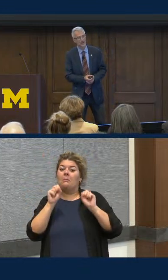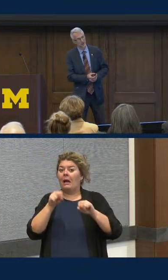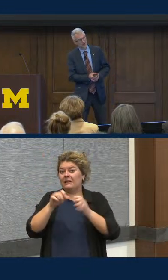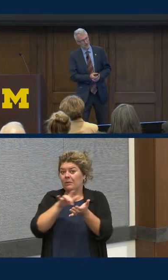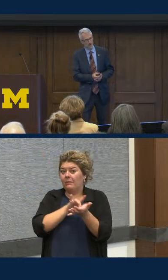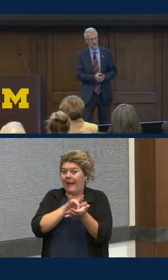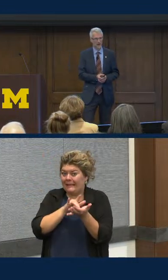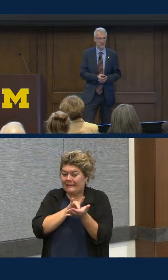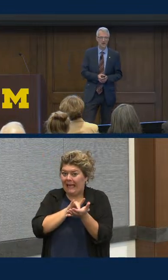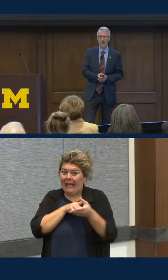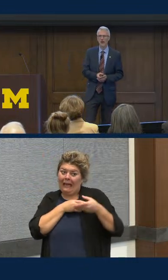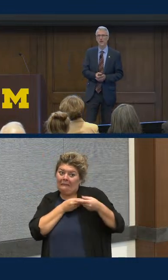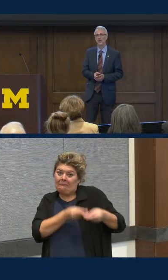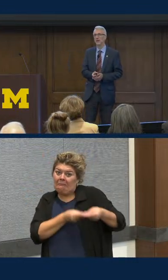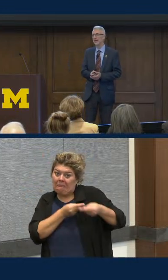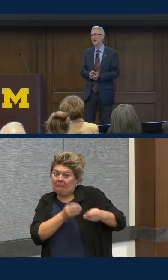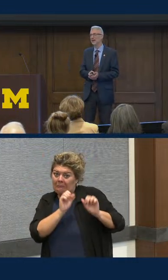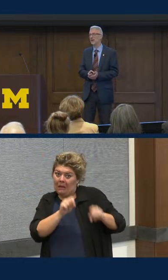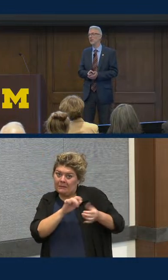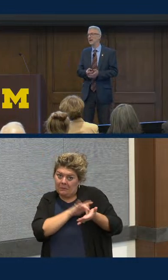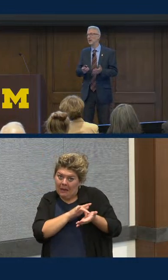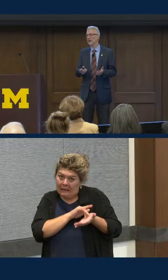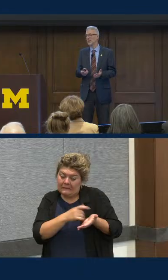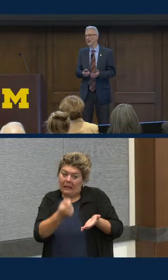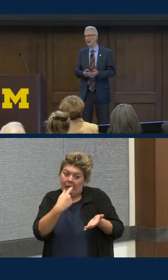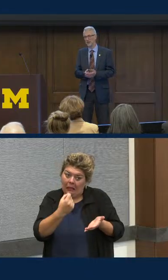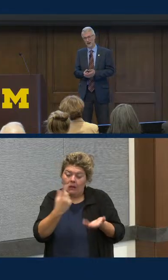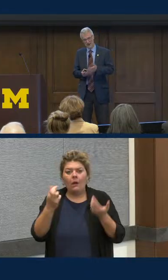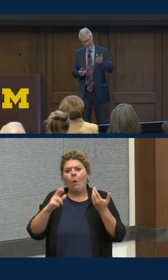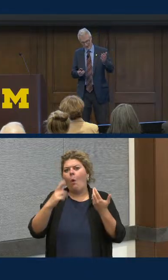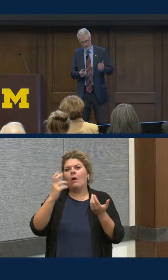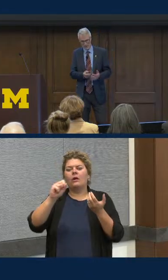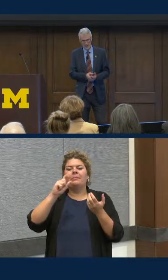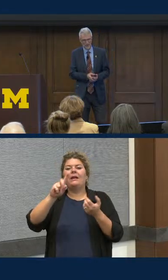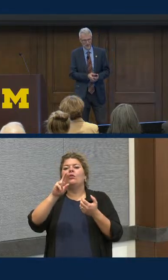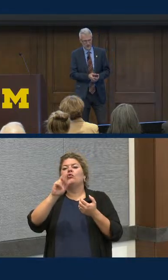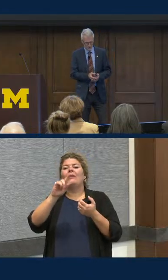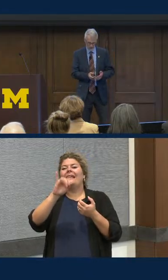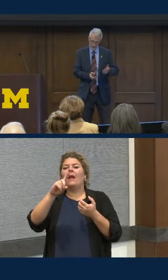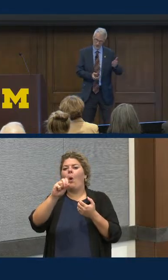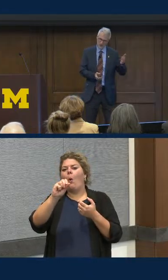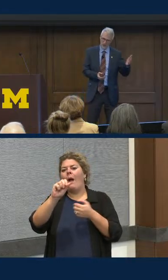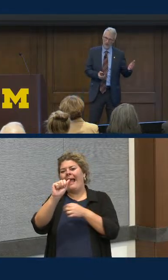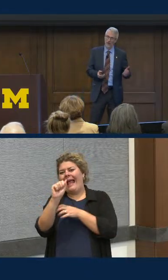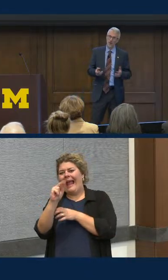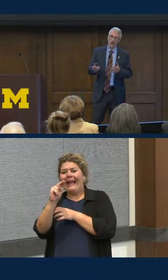talked about a minute ago. It could be radial antibodies like